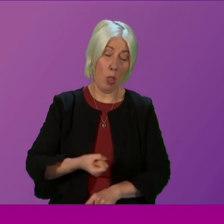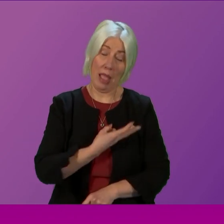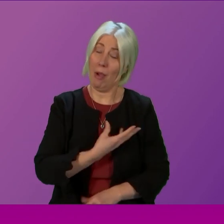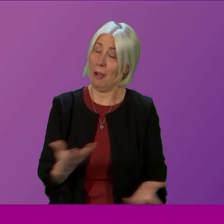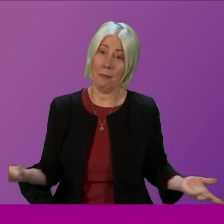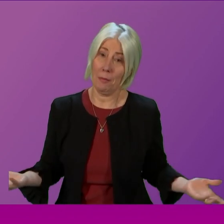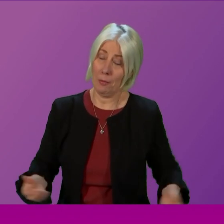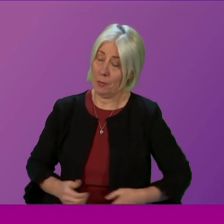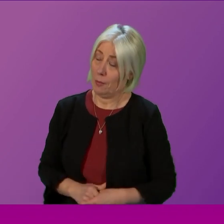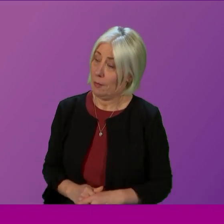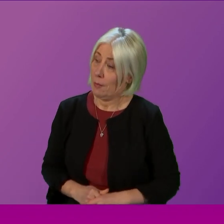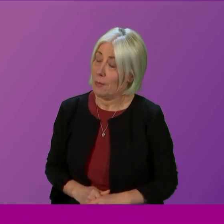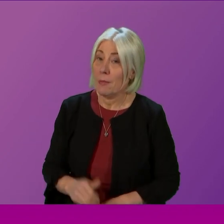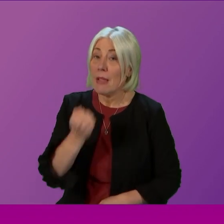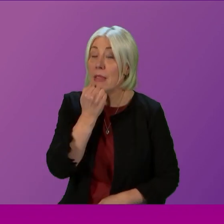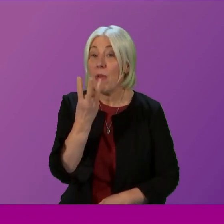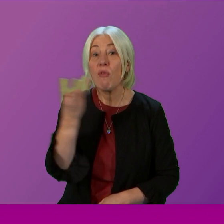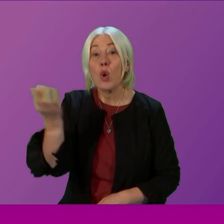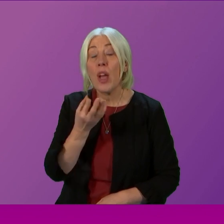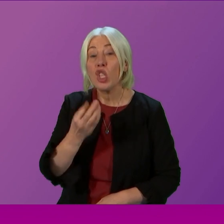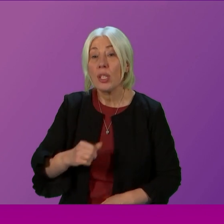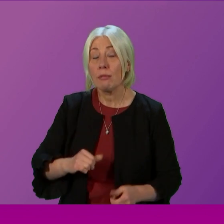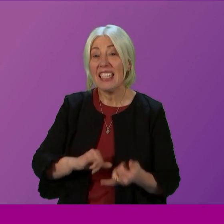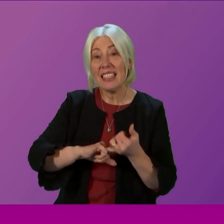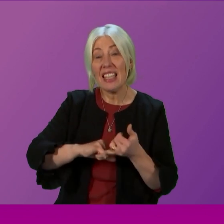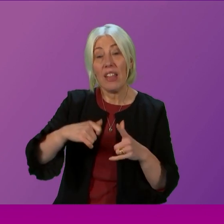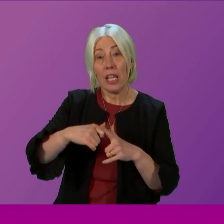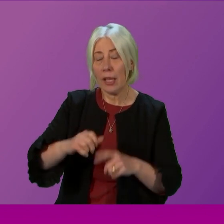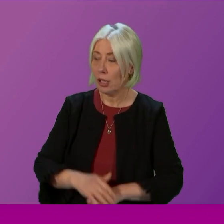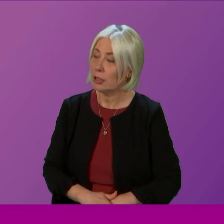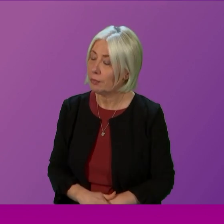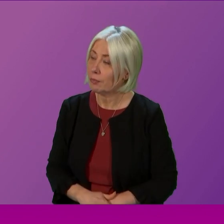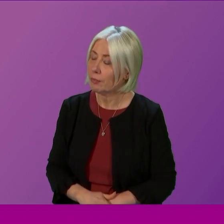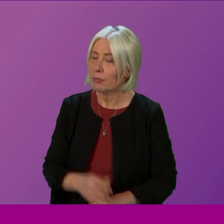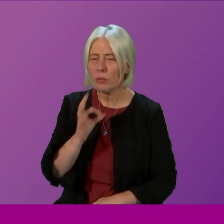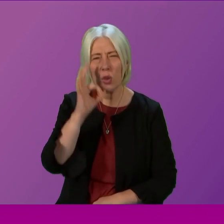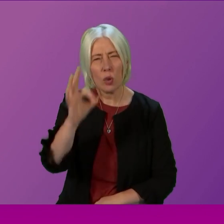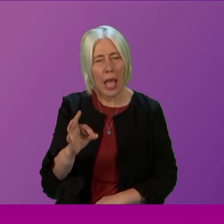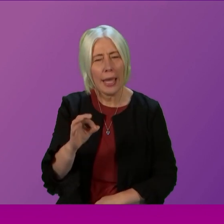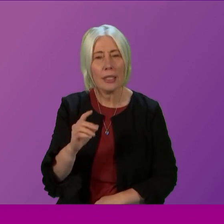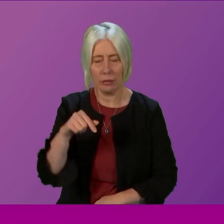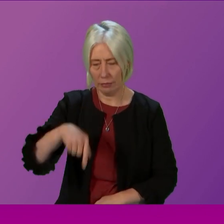We will go back to question 3. I ask Mr Kerr to repeat his initial question. To ask the First Minister what steps the Scottish Government